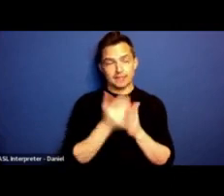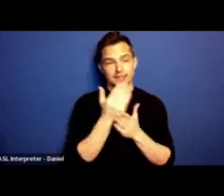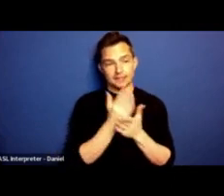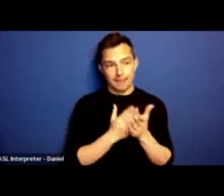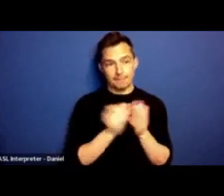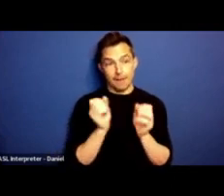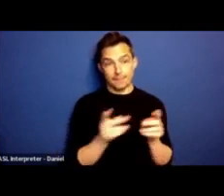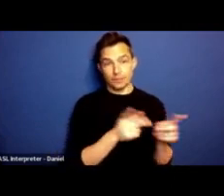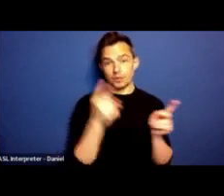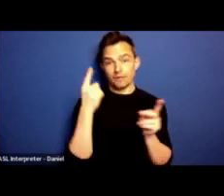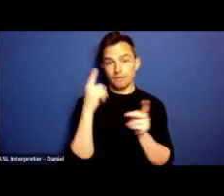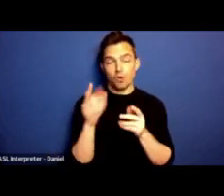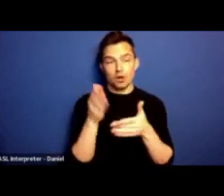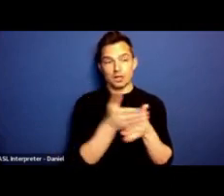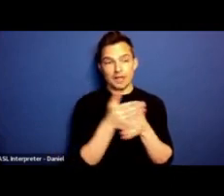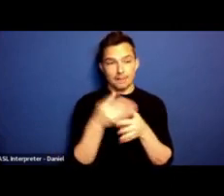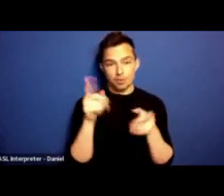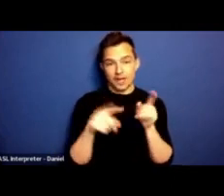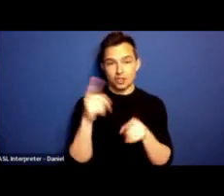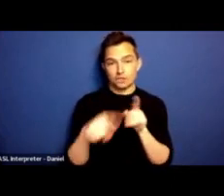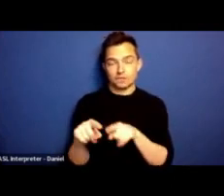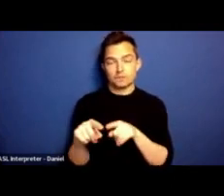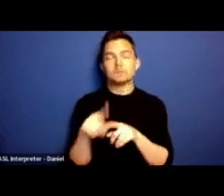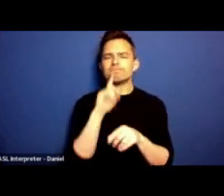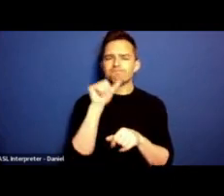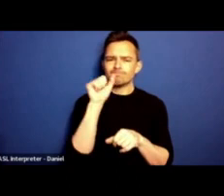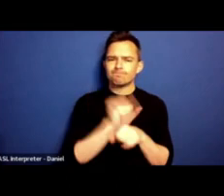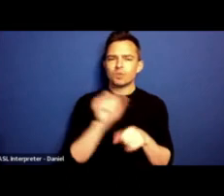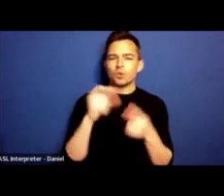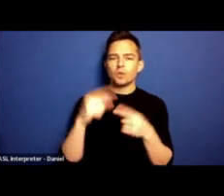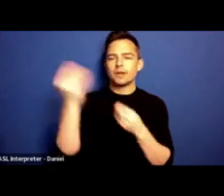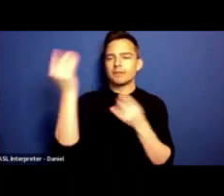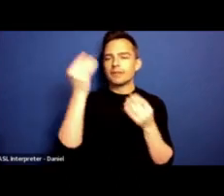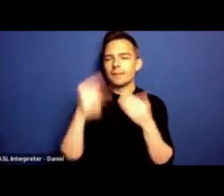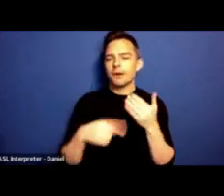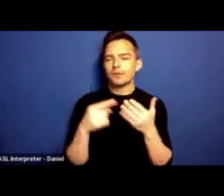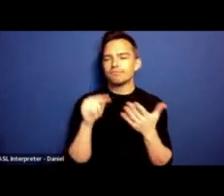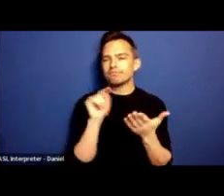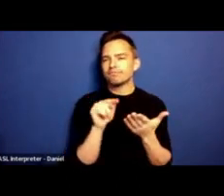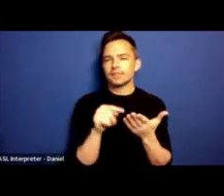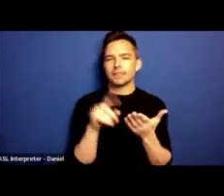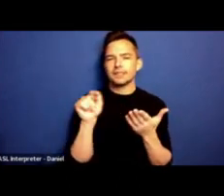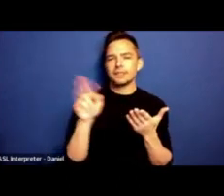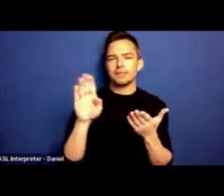collaboration. Certainly, when I think about TBI programs and our